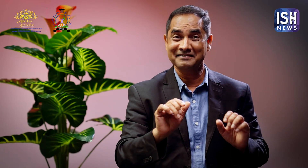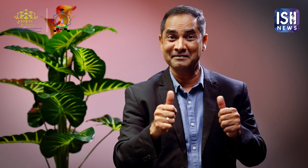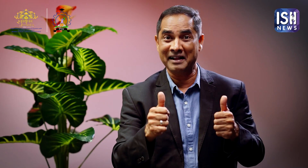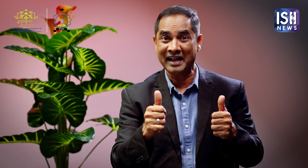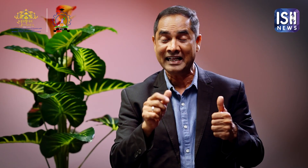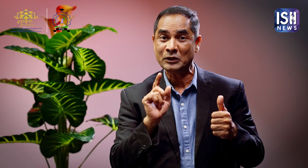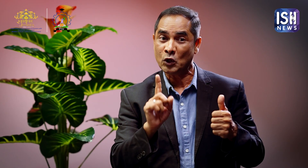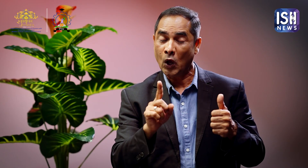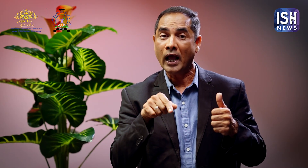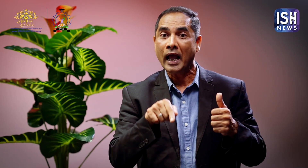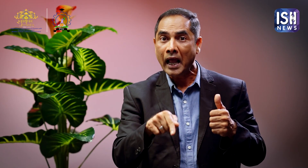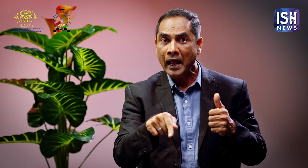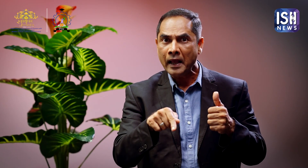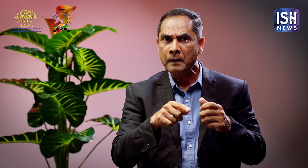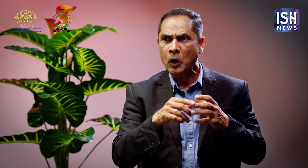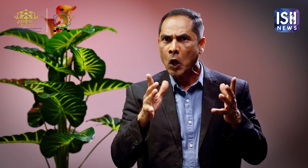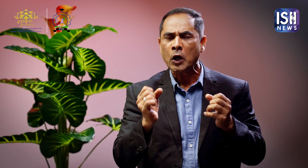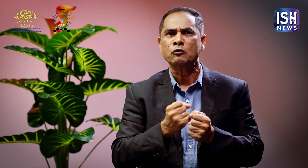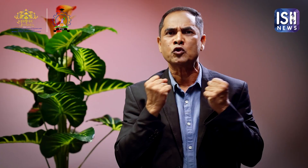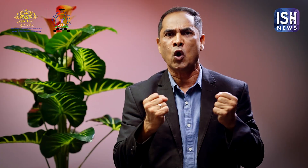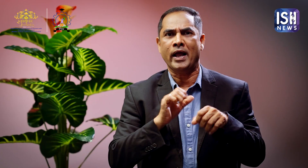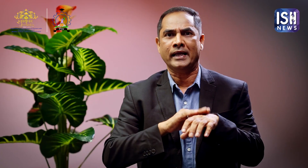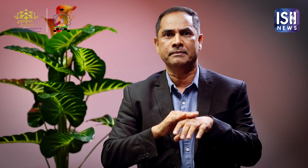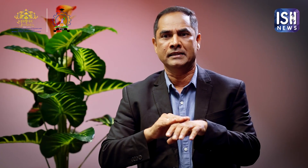So, these experiences in such an extreme environment strengthened me and made me more resilient.